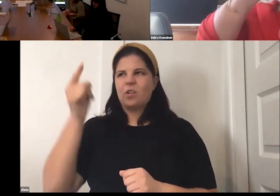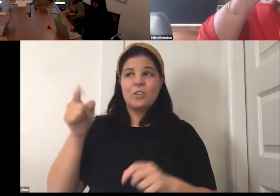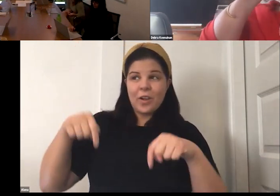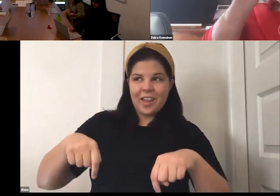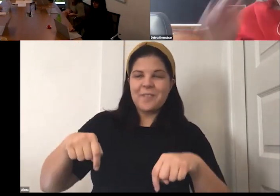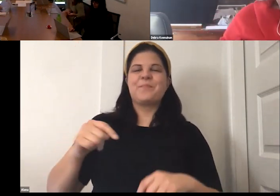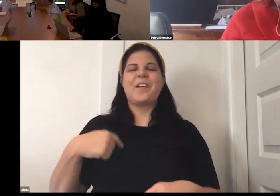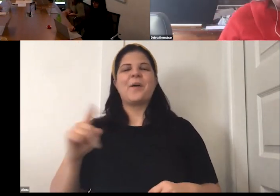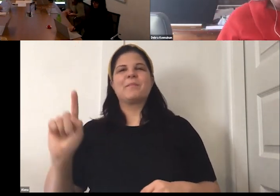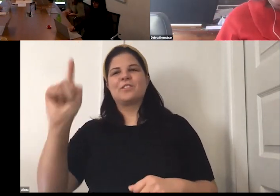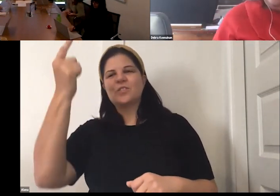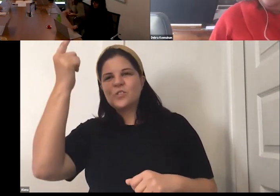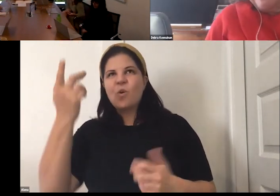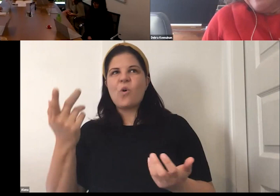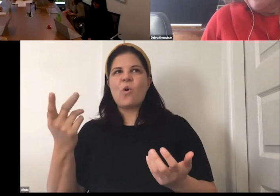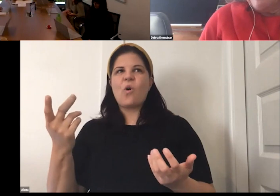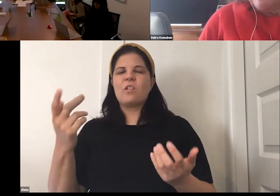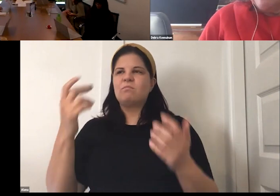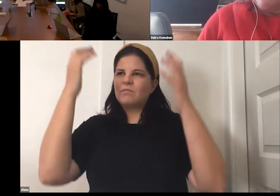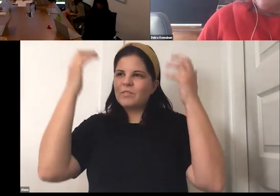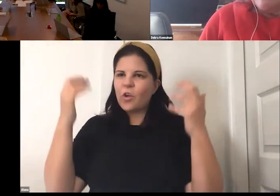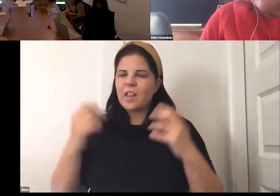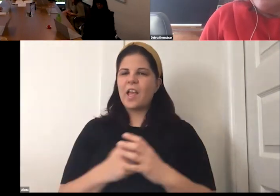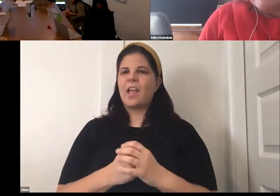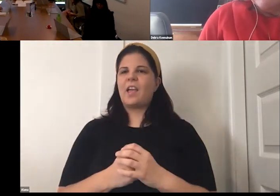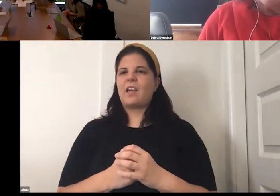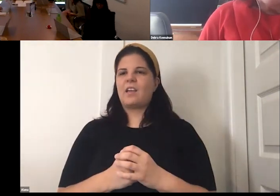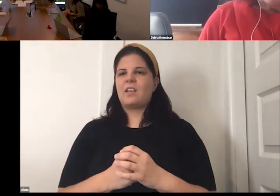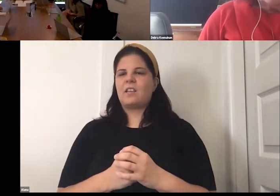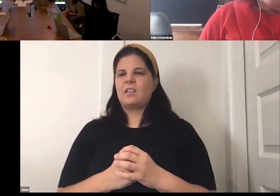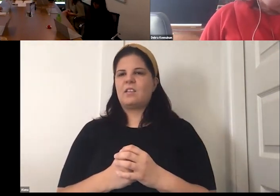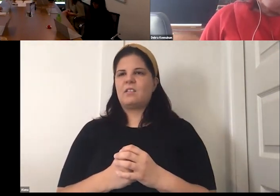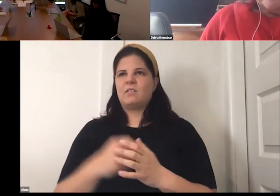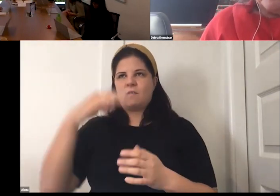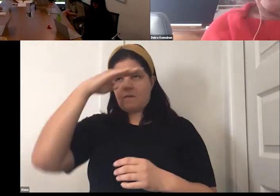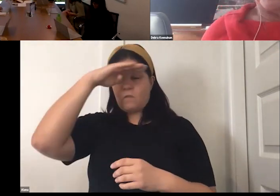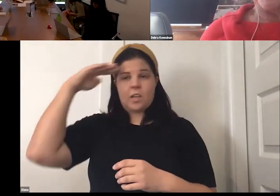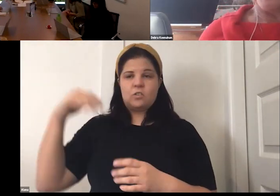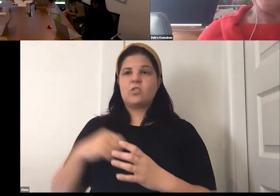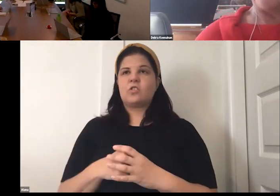I'm quite tall with very curly hair and a fringe that's also curly.